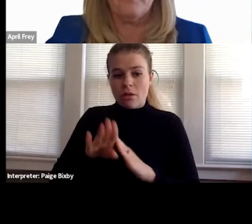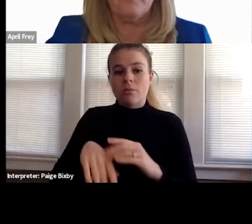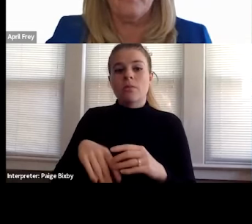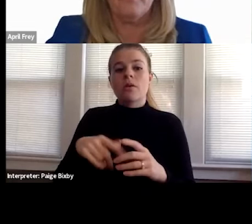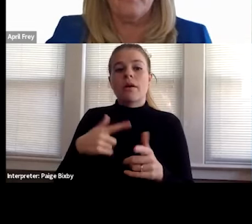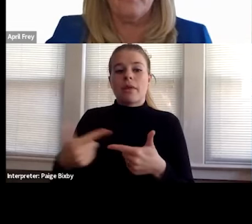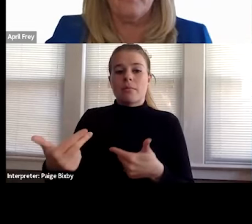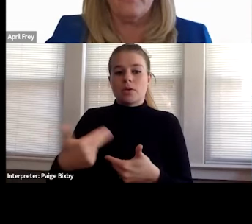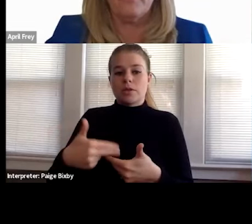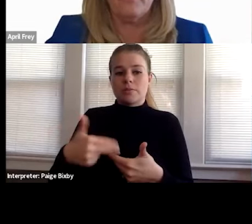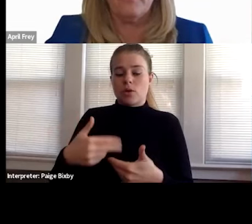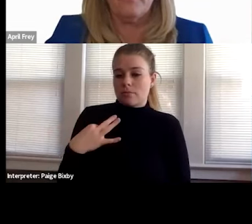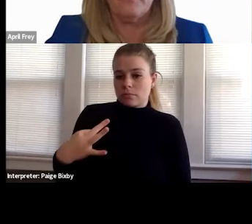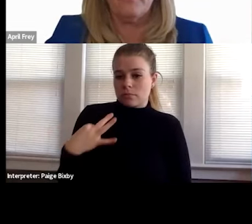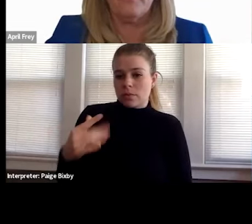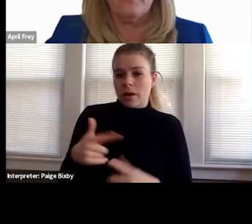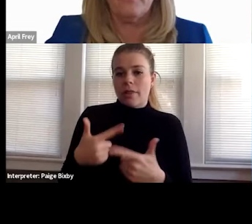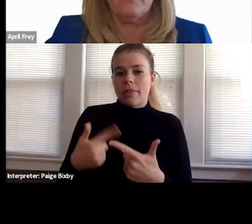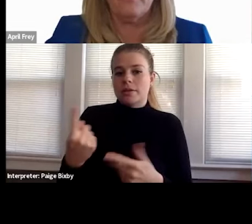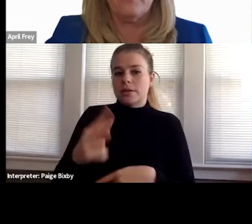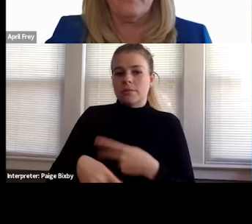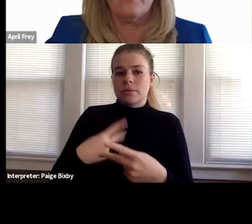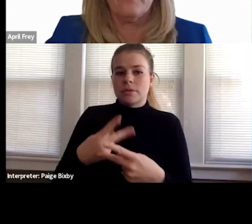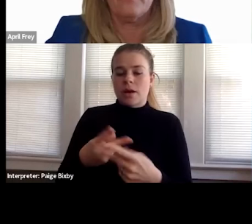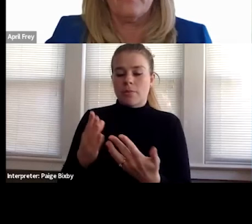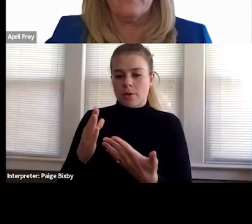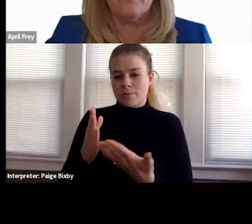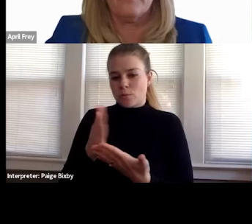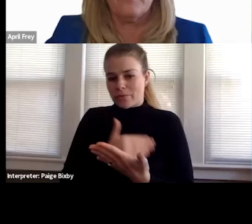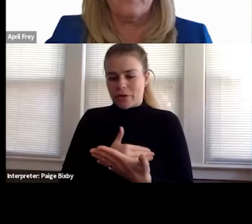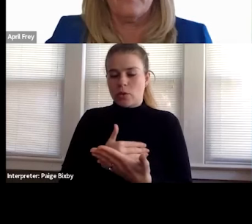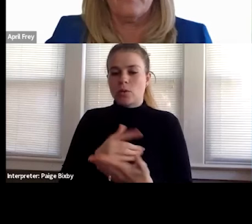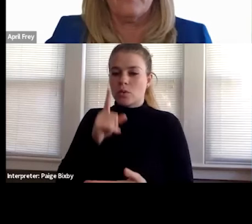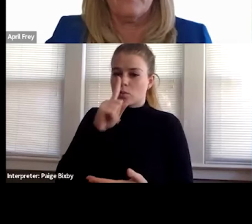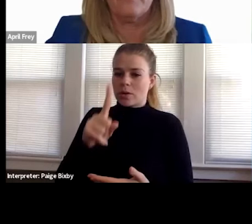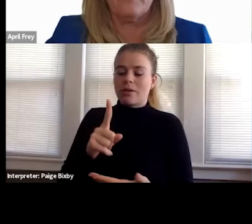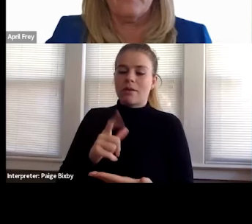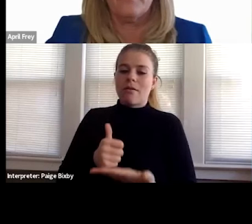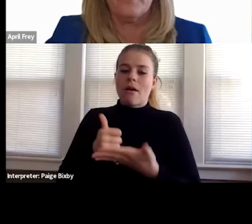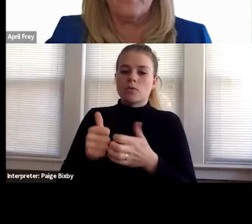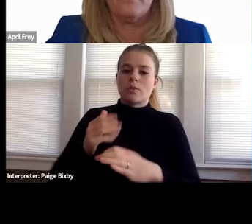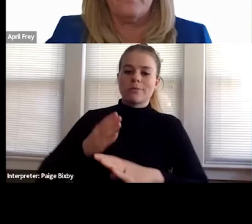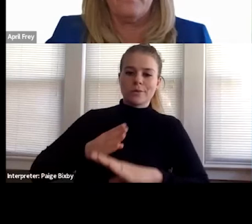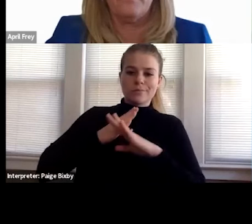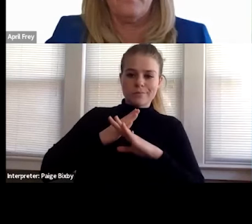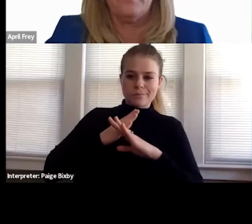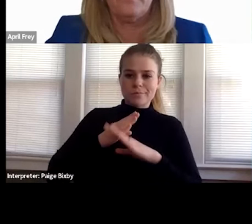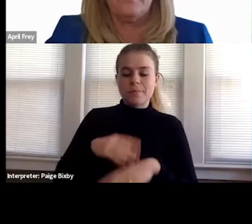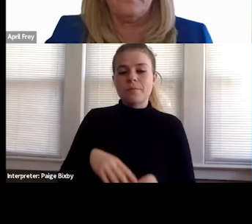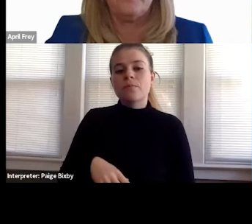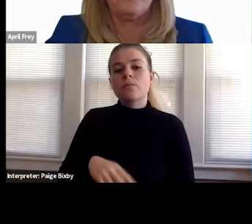and there's an administrative review of some type. This really gets you into the prevention approach. The administrative review can look like a court hearing